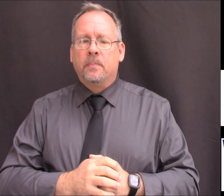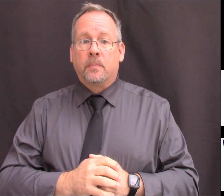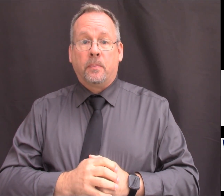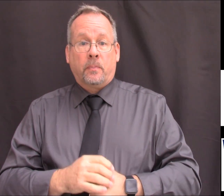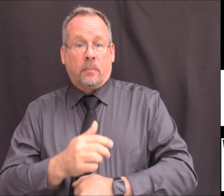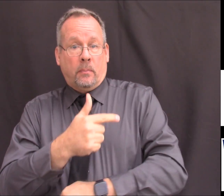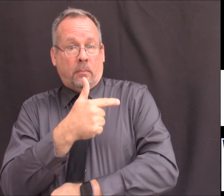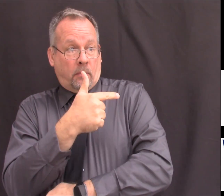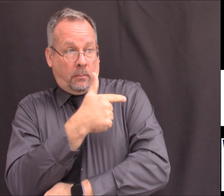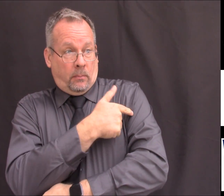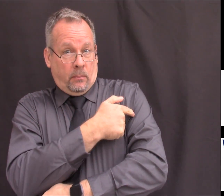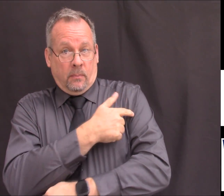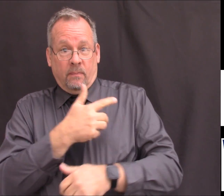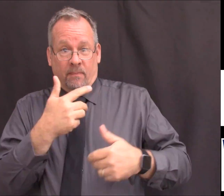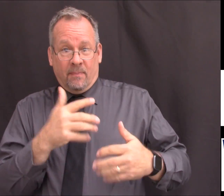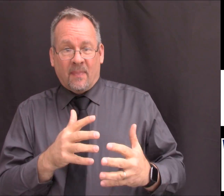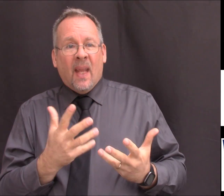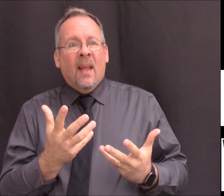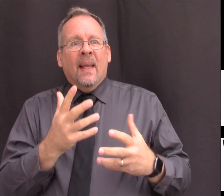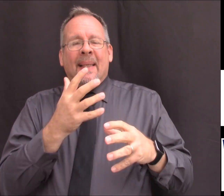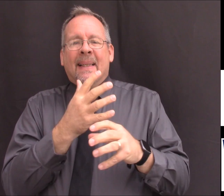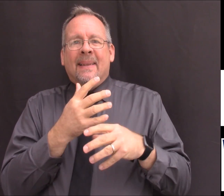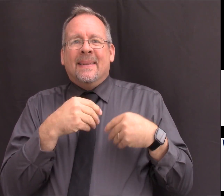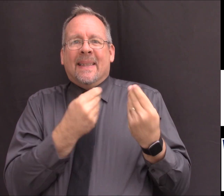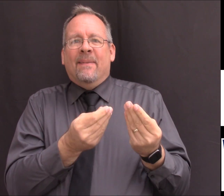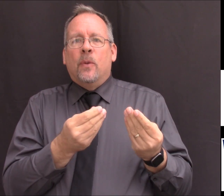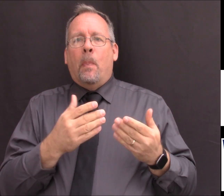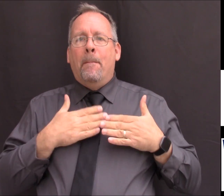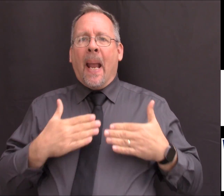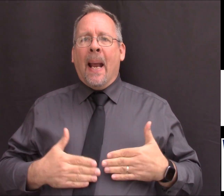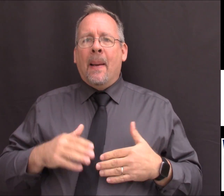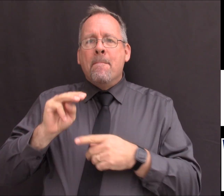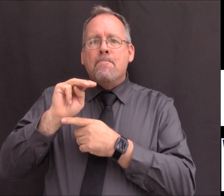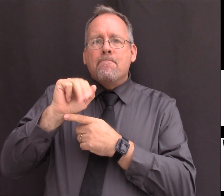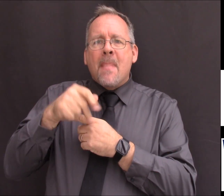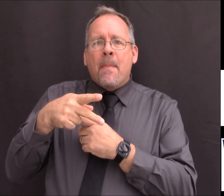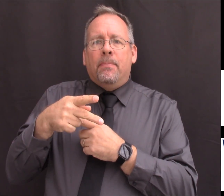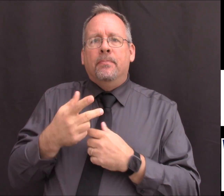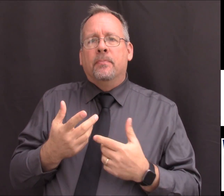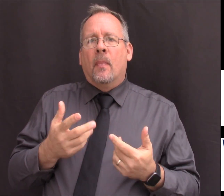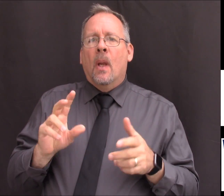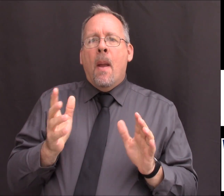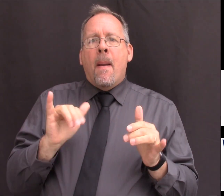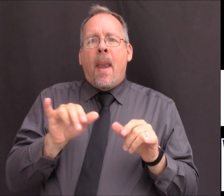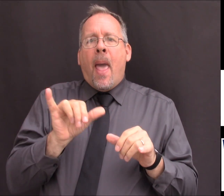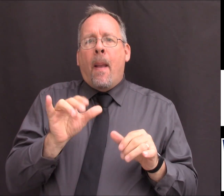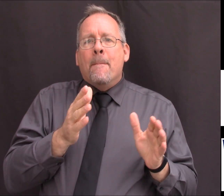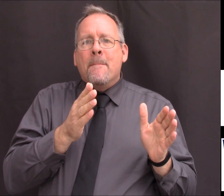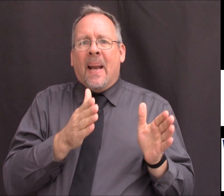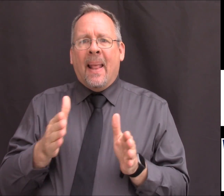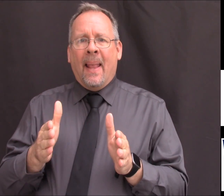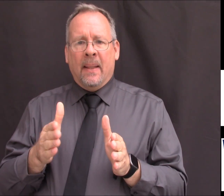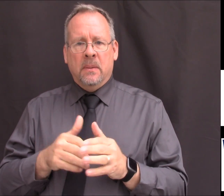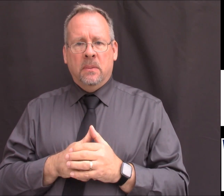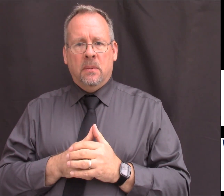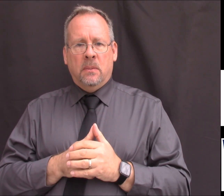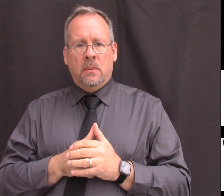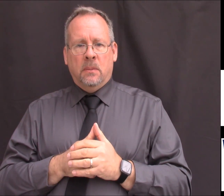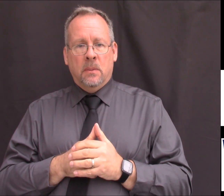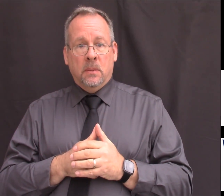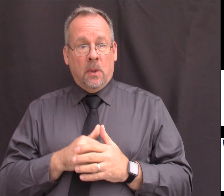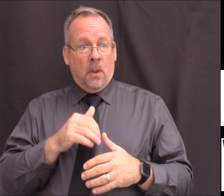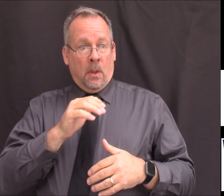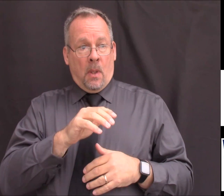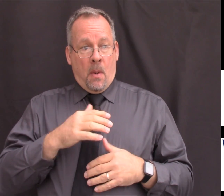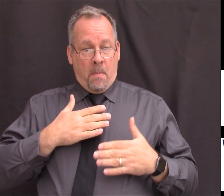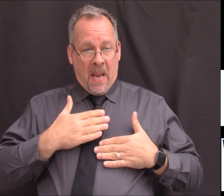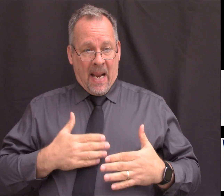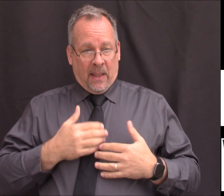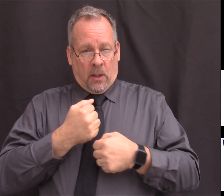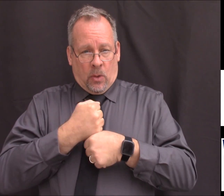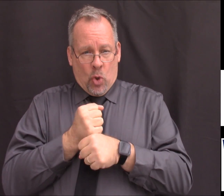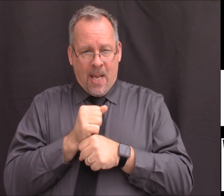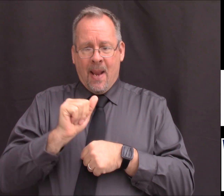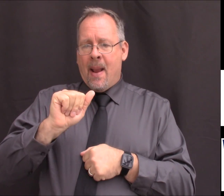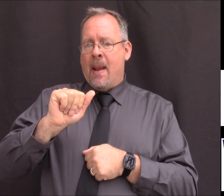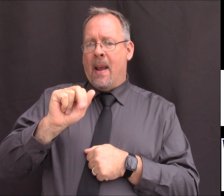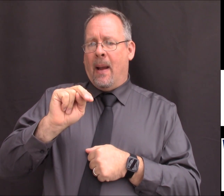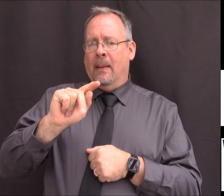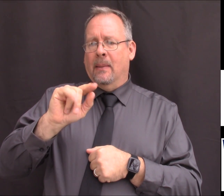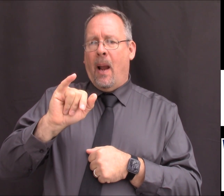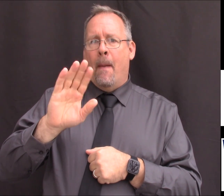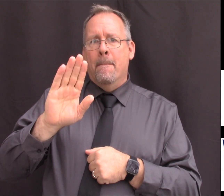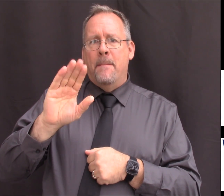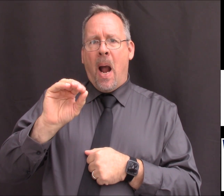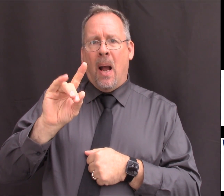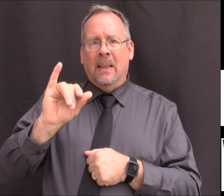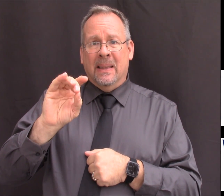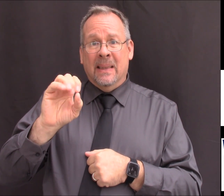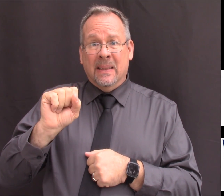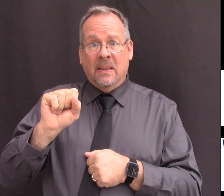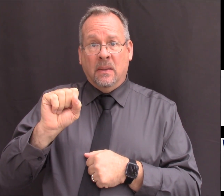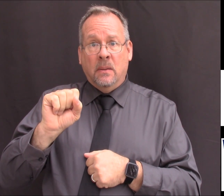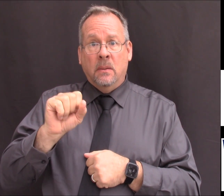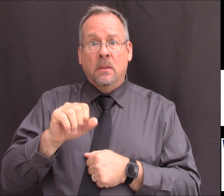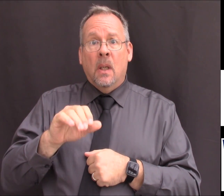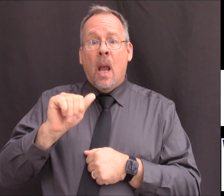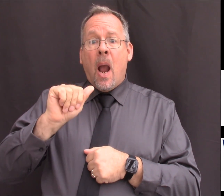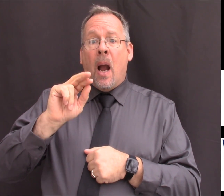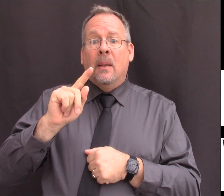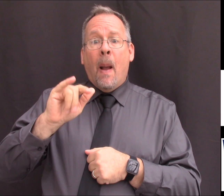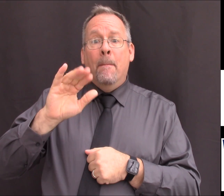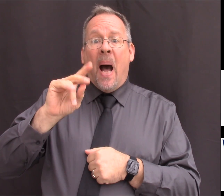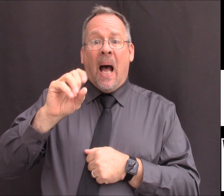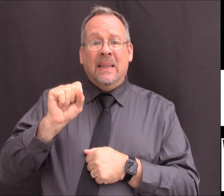The vaccine gives your body a plan to recognize the virus. Then, your immune system starts preparing by making antibodies,